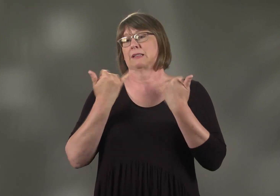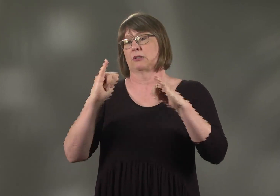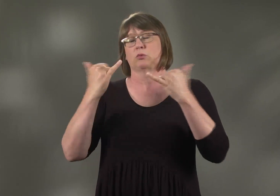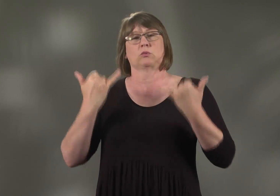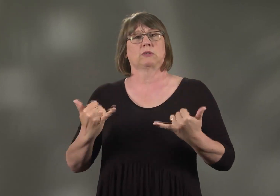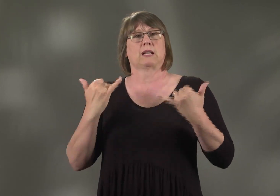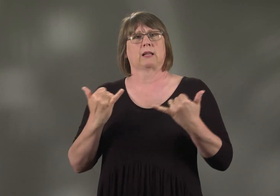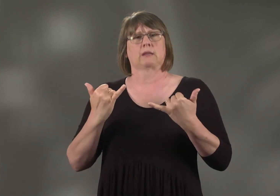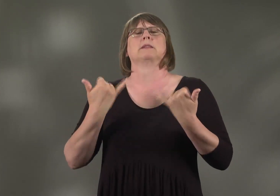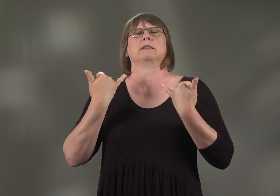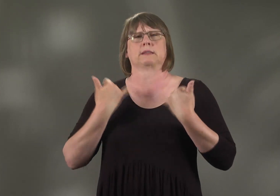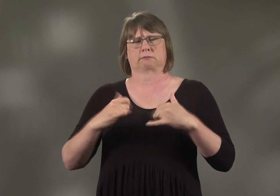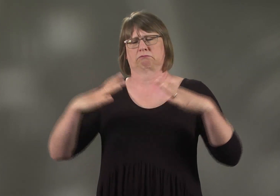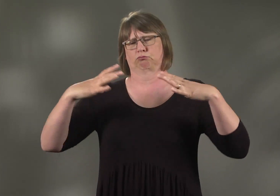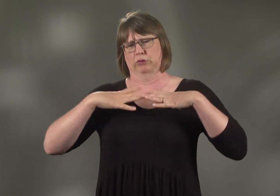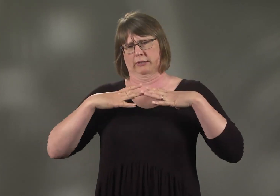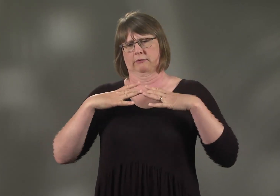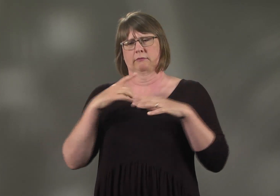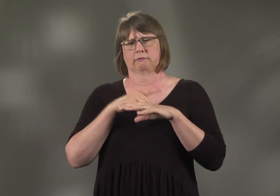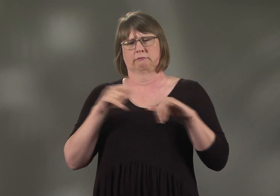I still take breaks as a professional to this day.